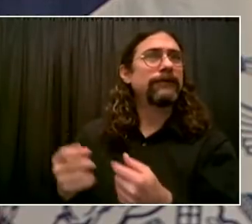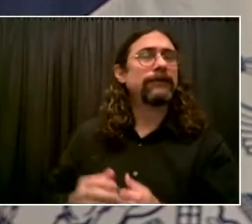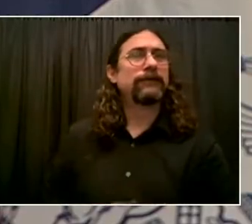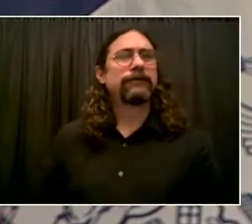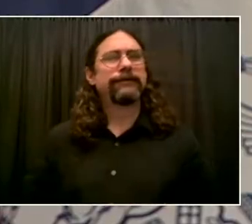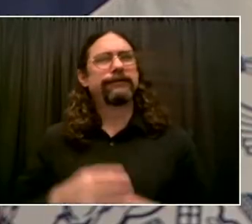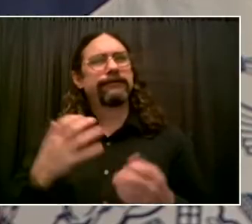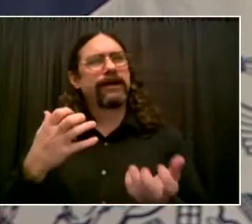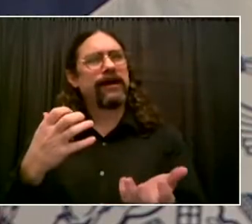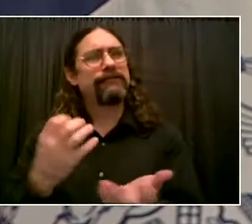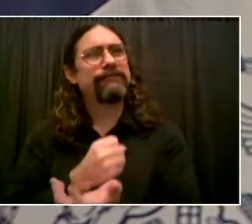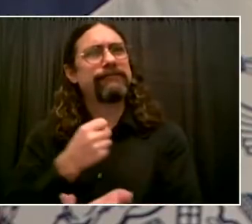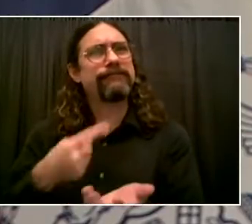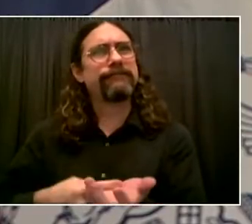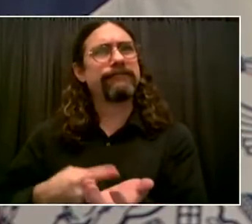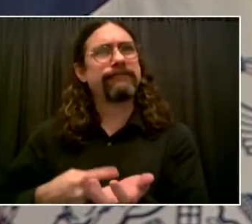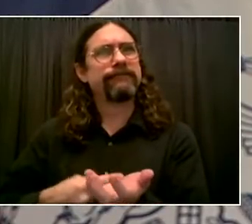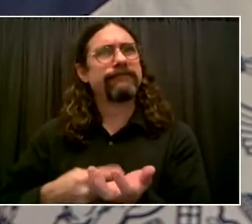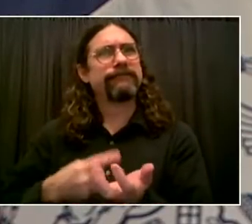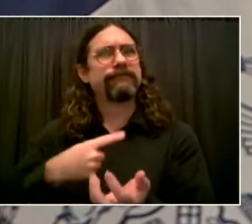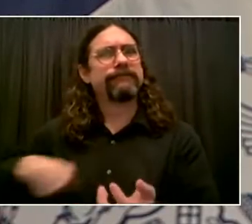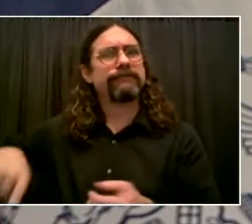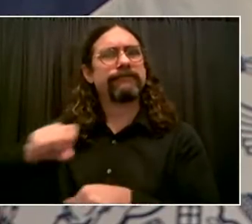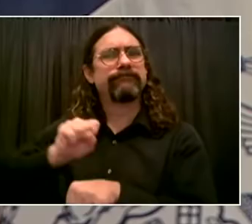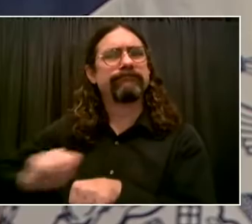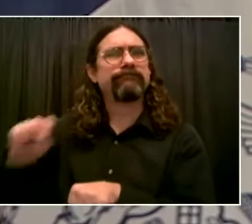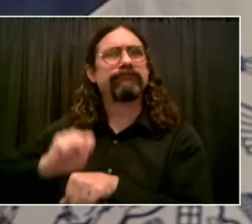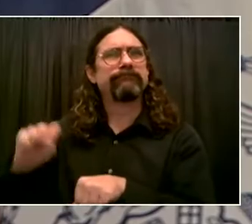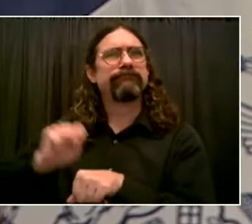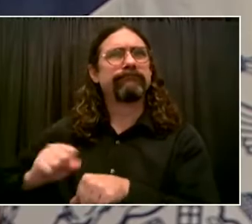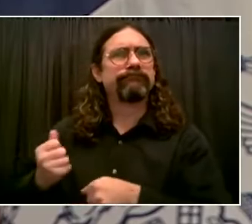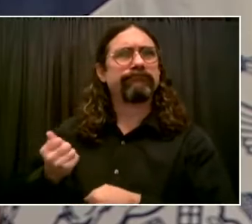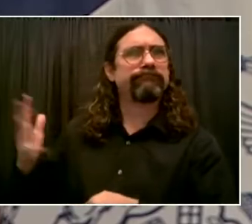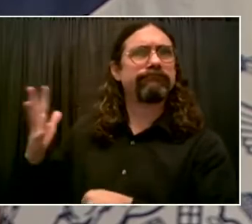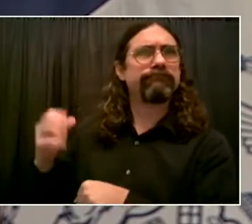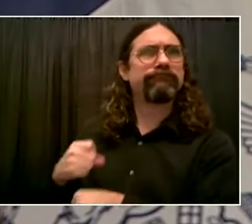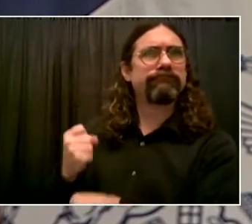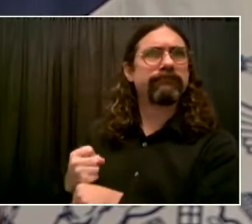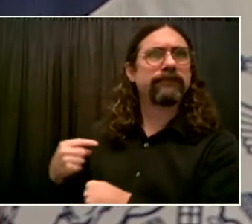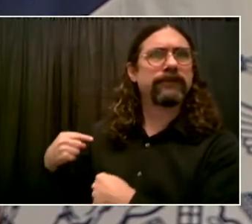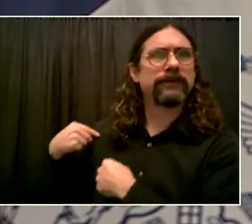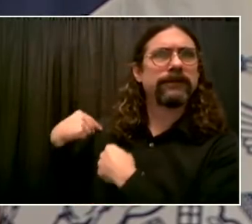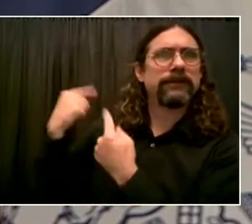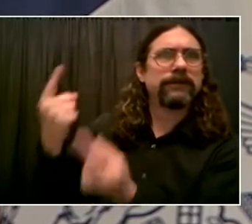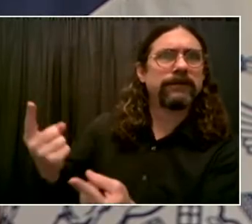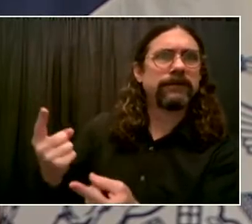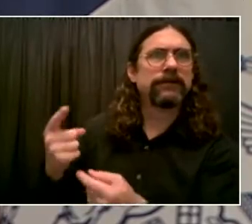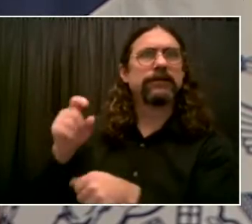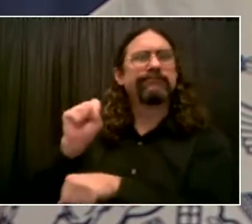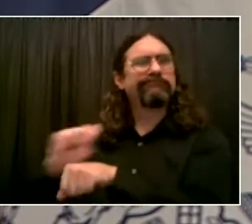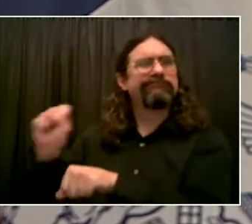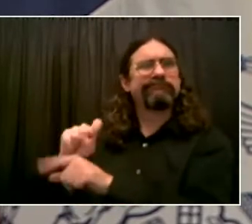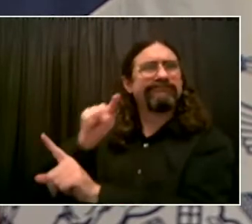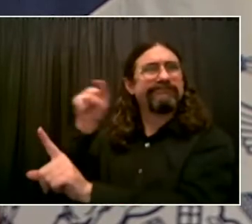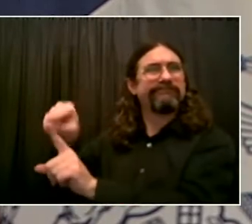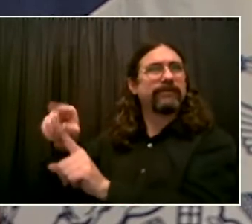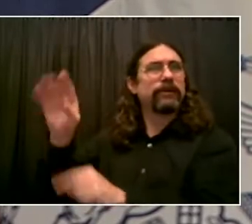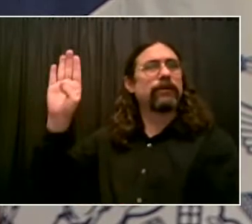WE ARE GOING TO TALK ABOUT SOMETHING THAT HAS LITERALLY